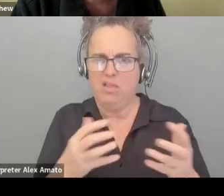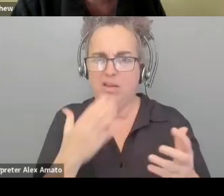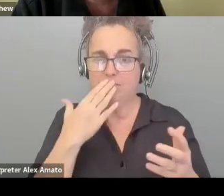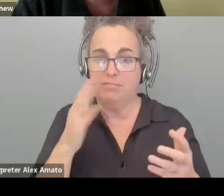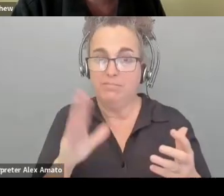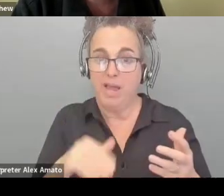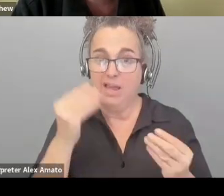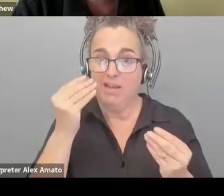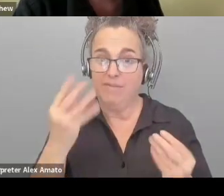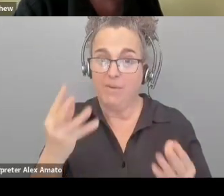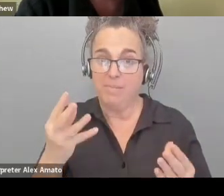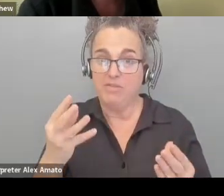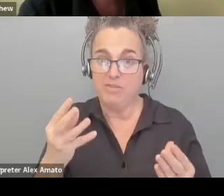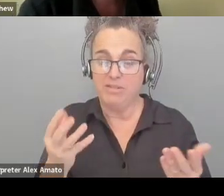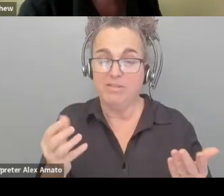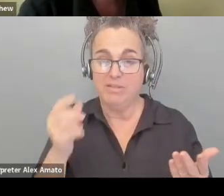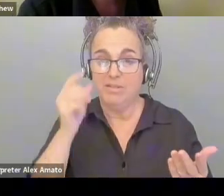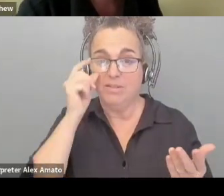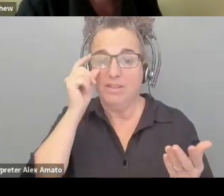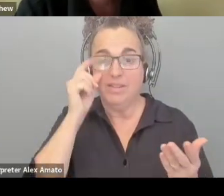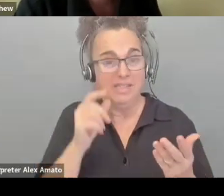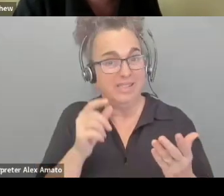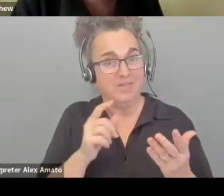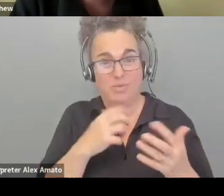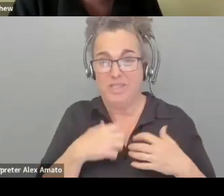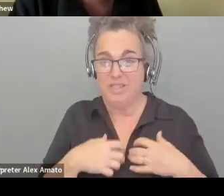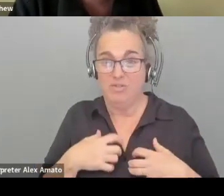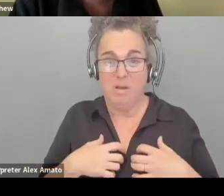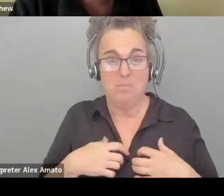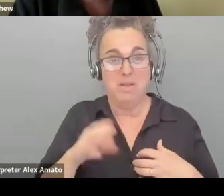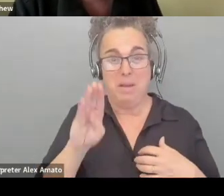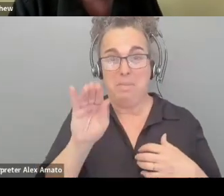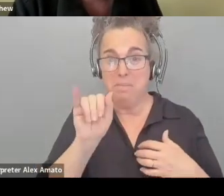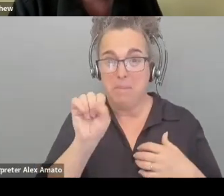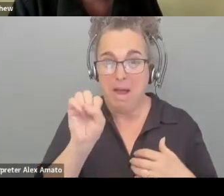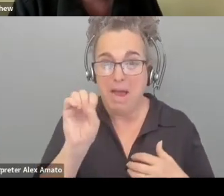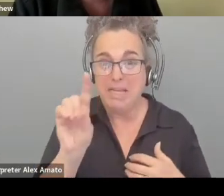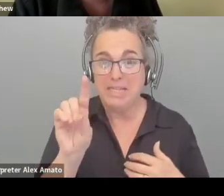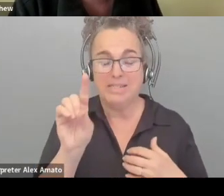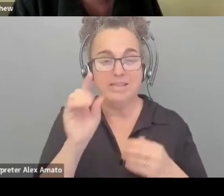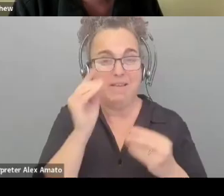like worst in terms of like troubling and biased information in ways